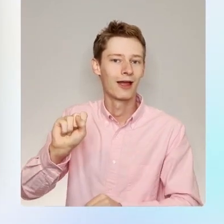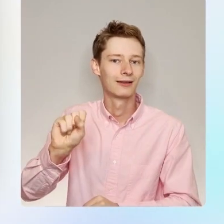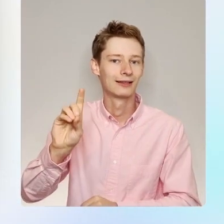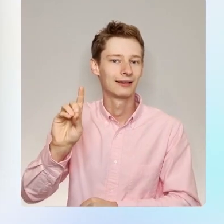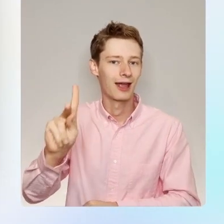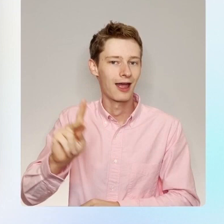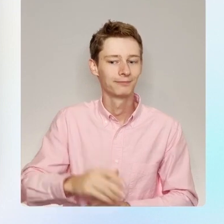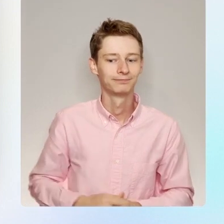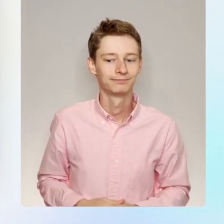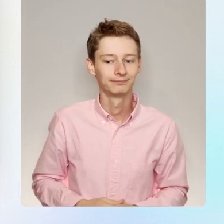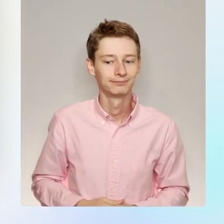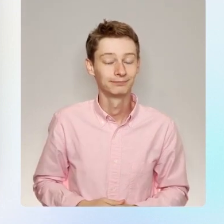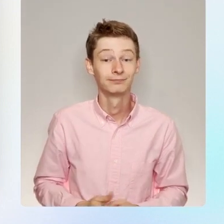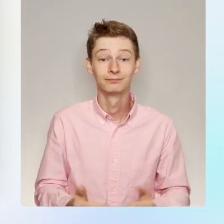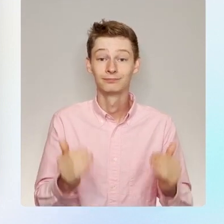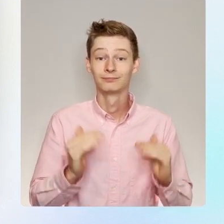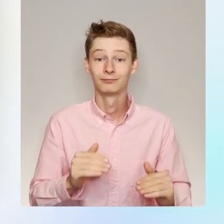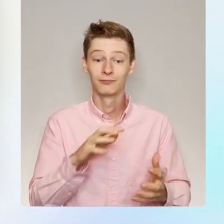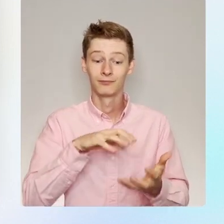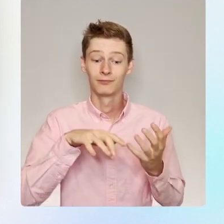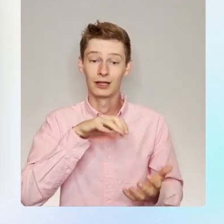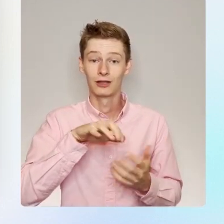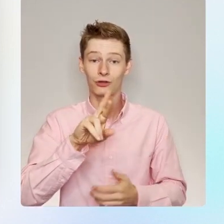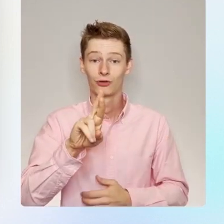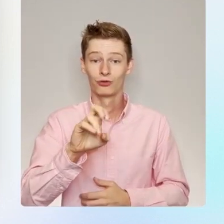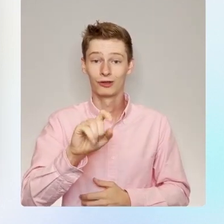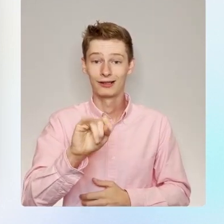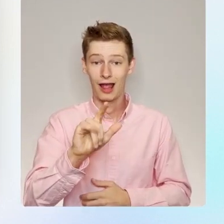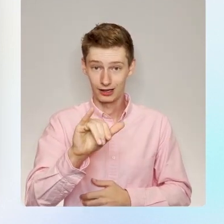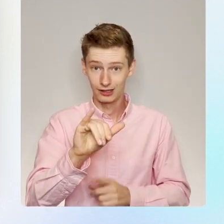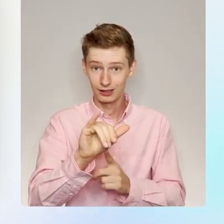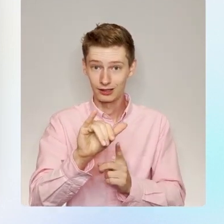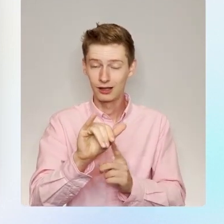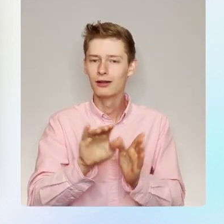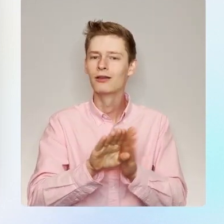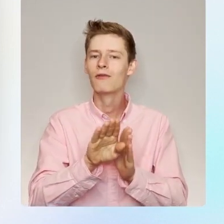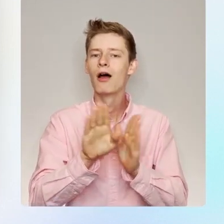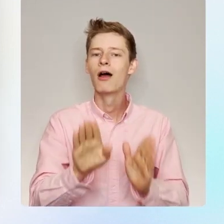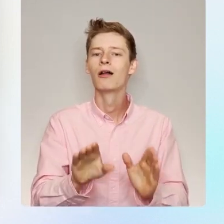With our Mixed Reality capabilities, developers can create experiences